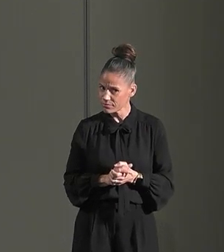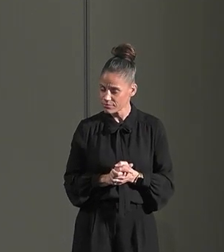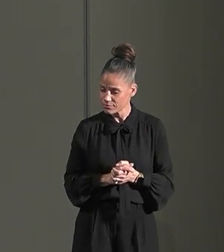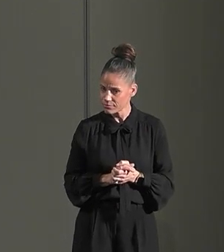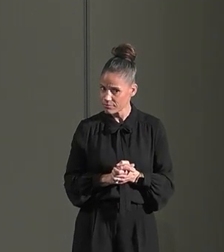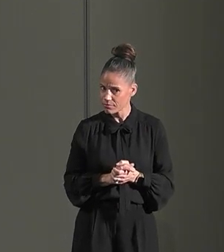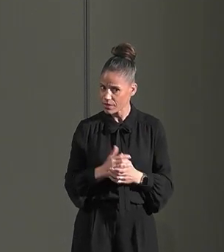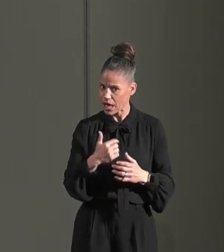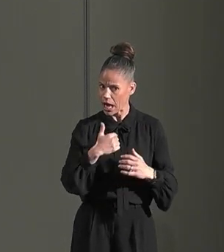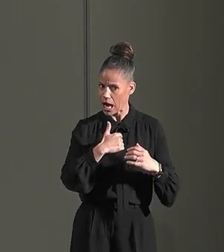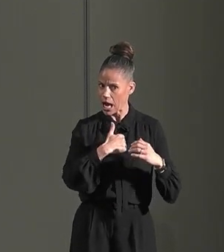Off the mic. >> RICK JOHNSON: